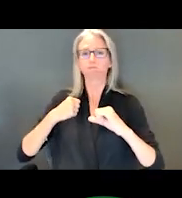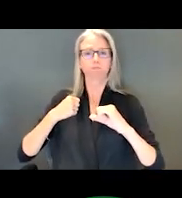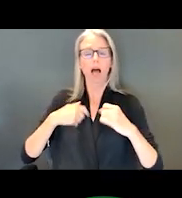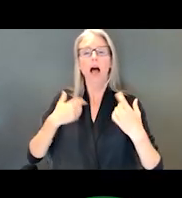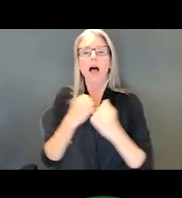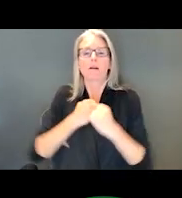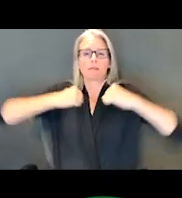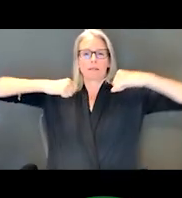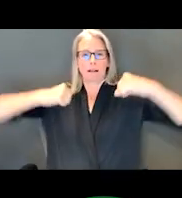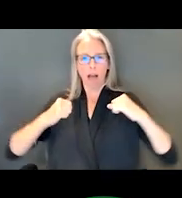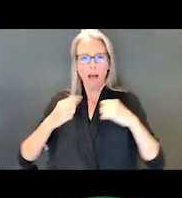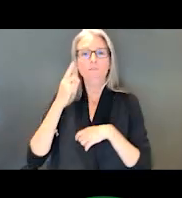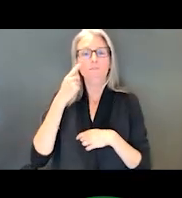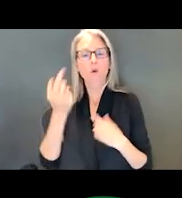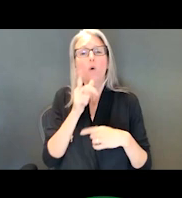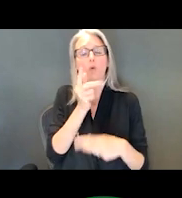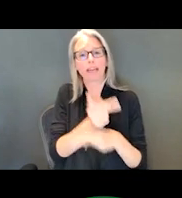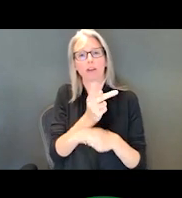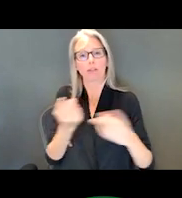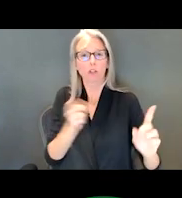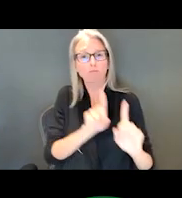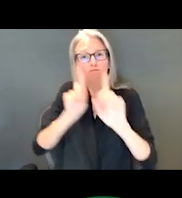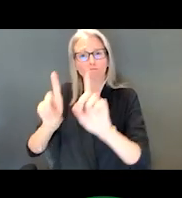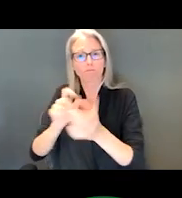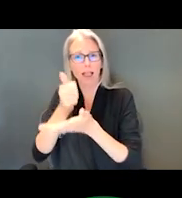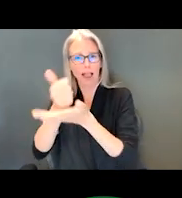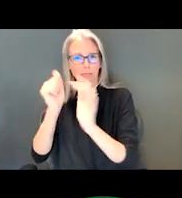exact same word to describe the issue, which is trust.